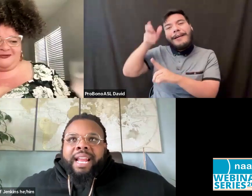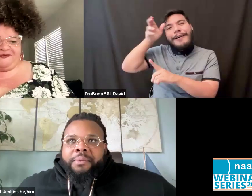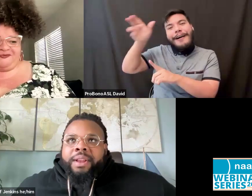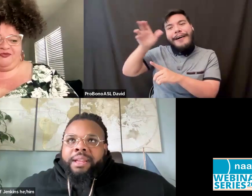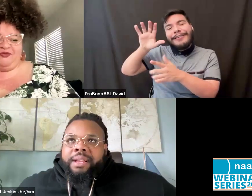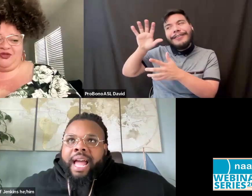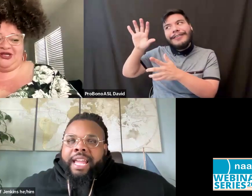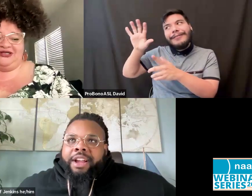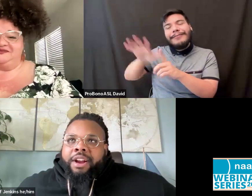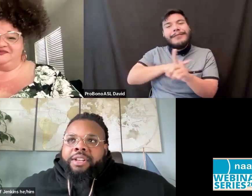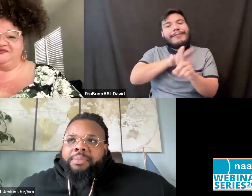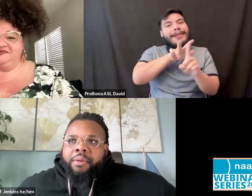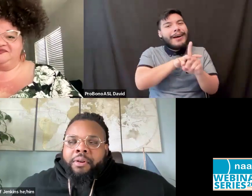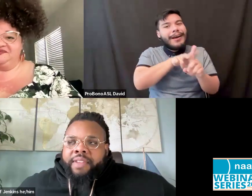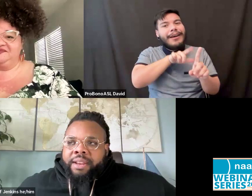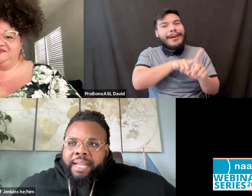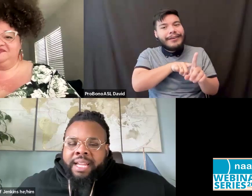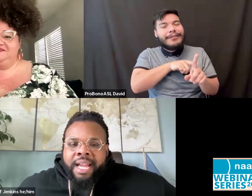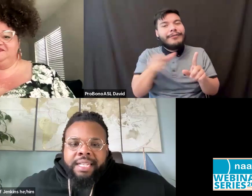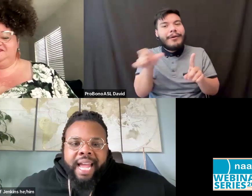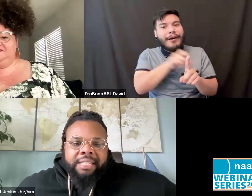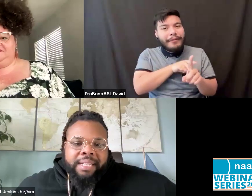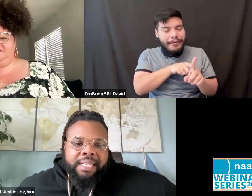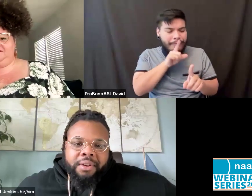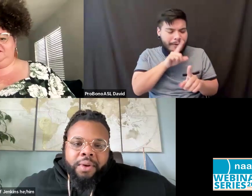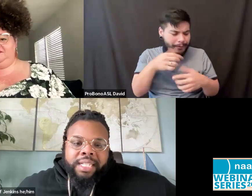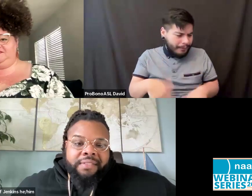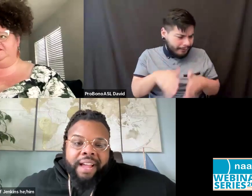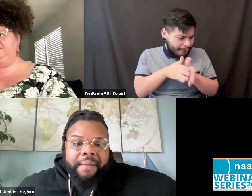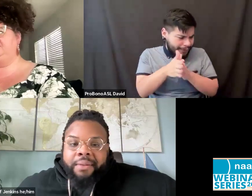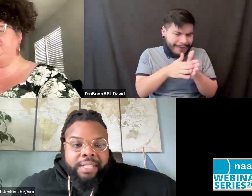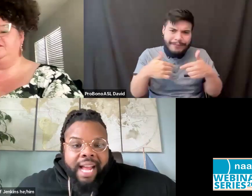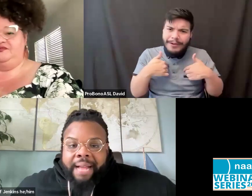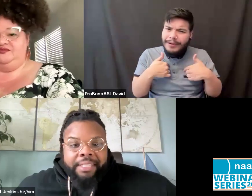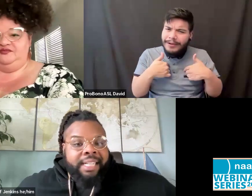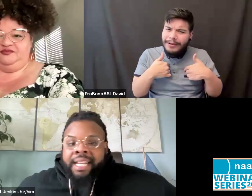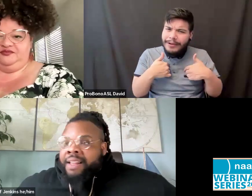it really encouraged me or motivated me to ask myself the question of like, money wasn't an option